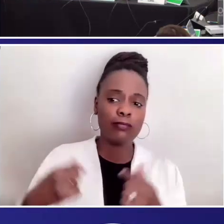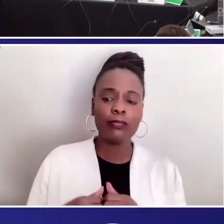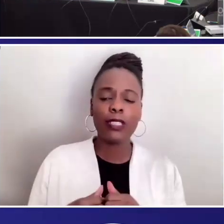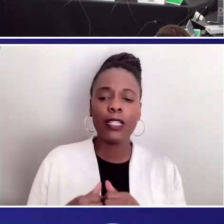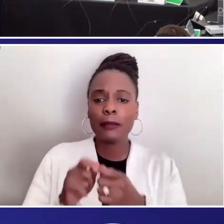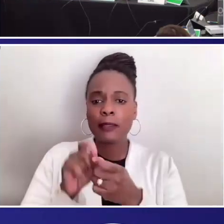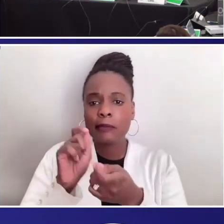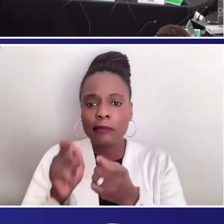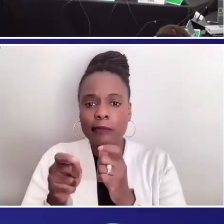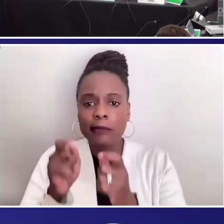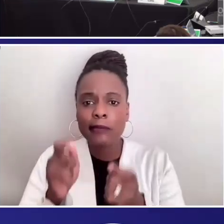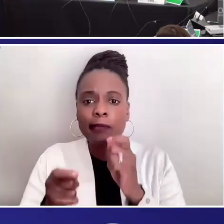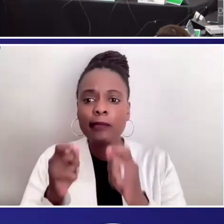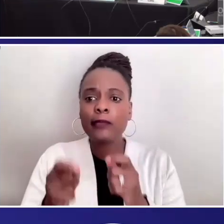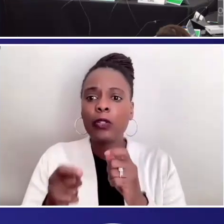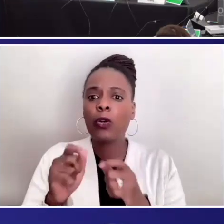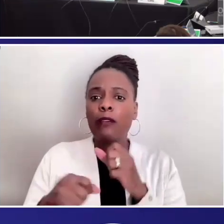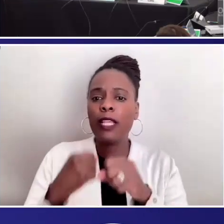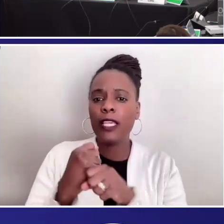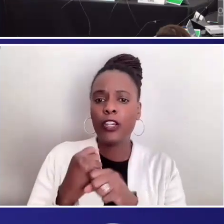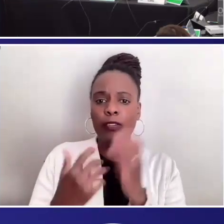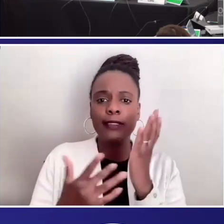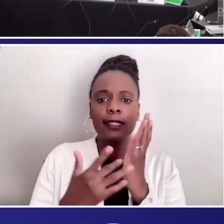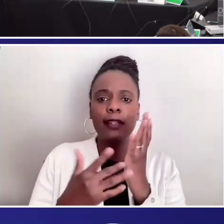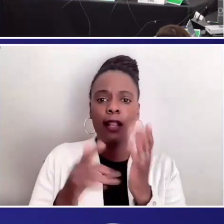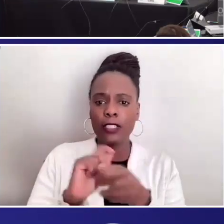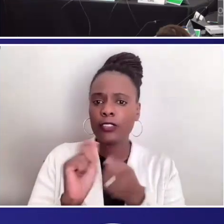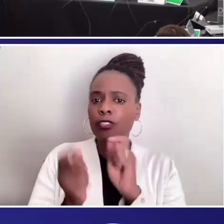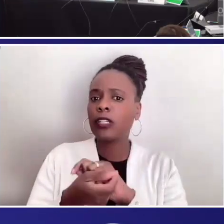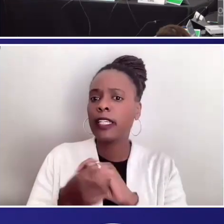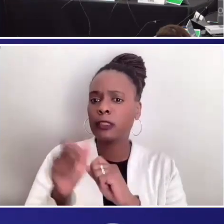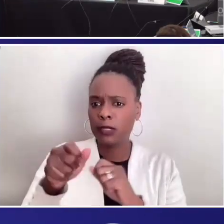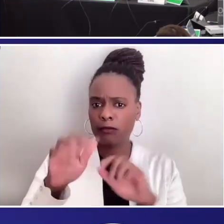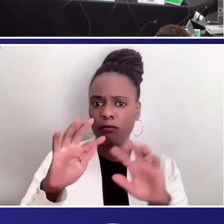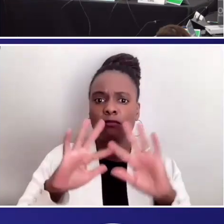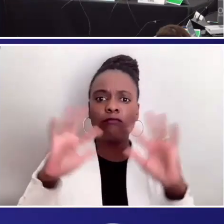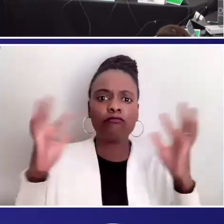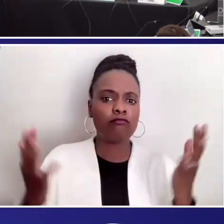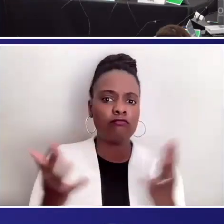the years as technology has changed. But yes, it encompasses a very wide,